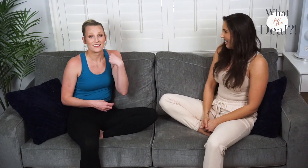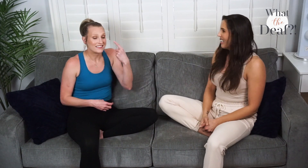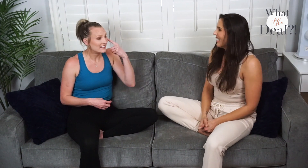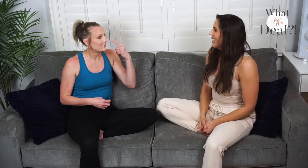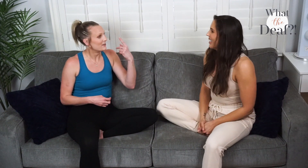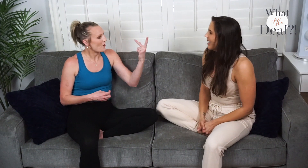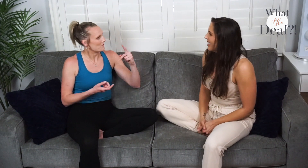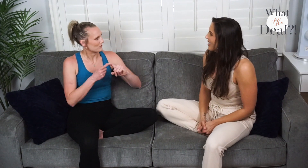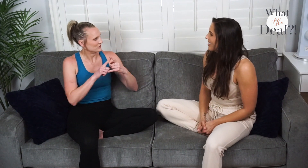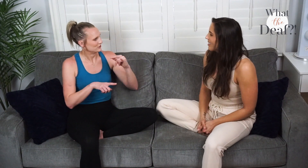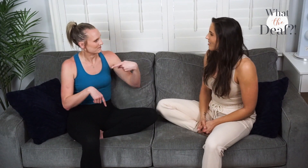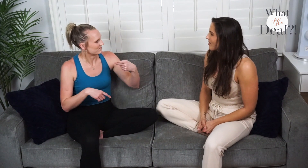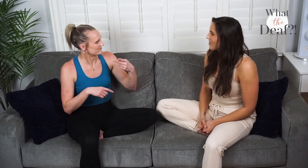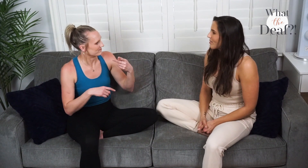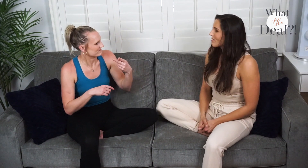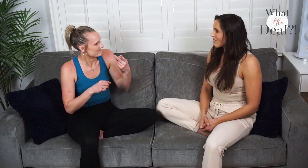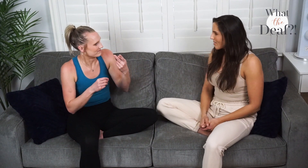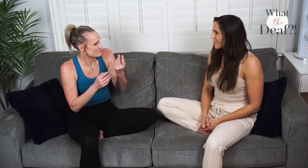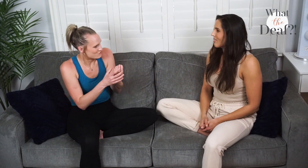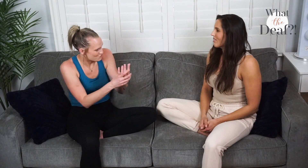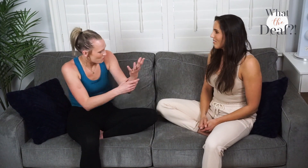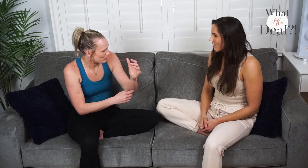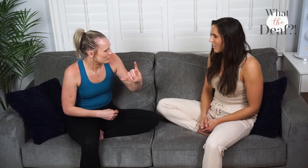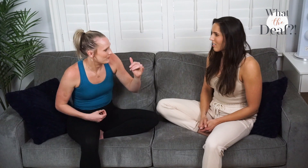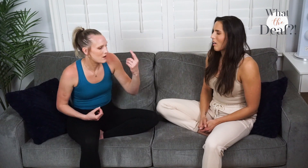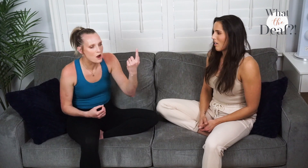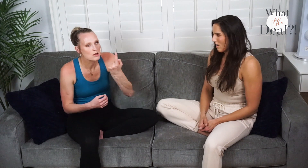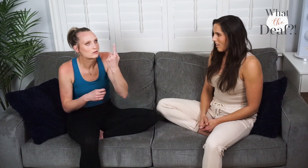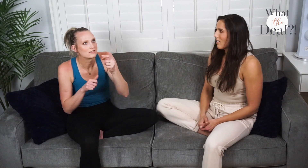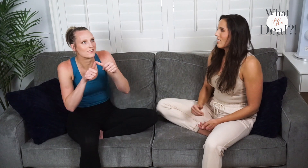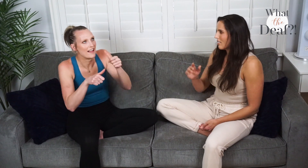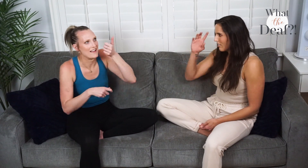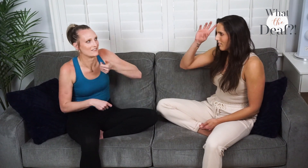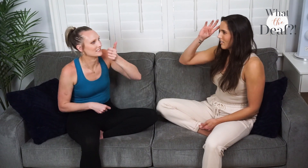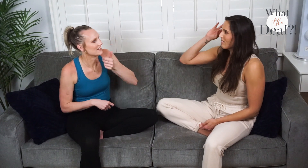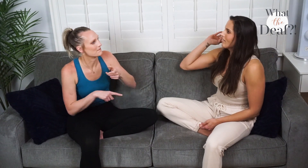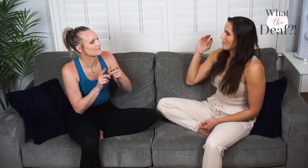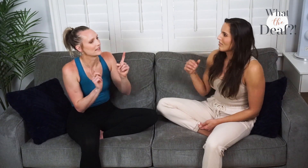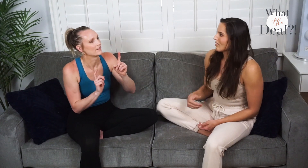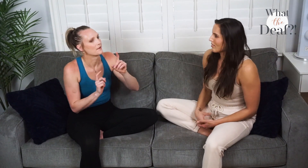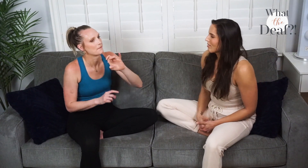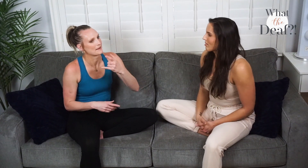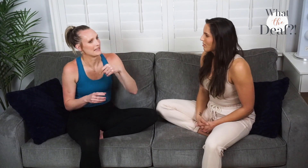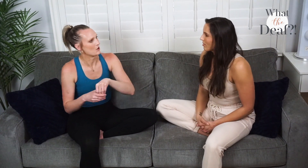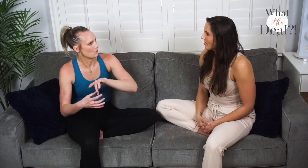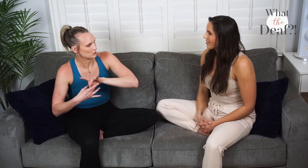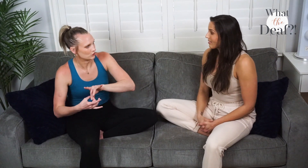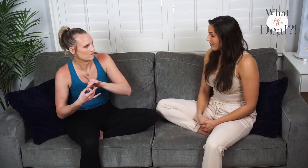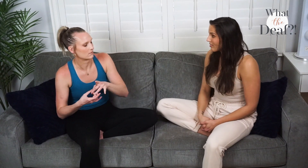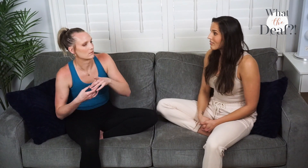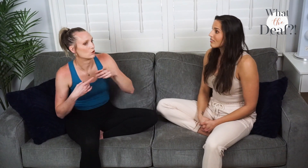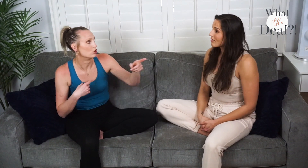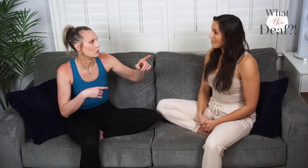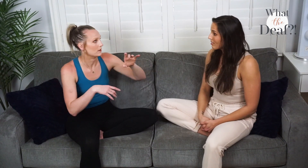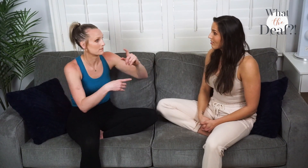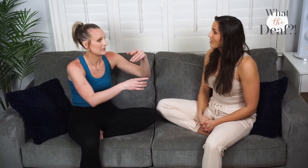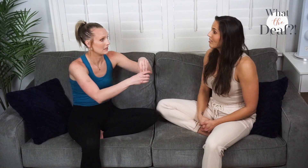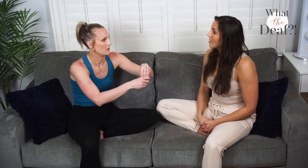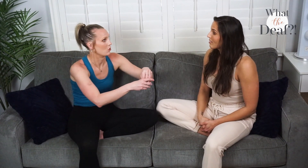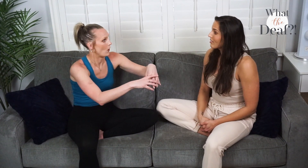And I think our friendship has grown too. I mean it always does every day, but being in a relationship, and then you being in one